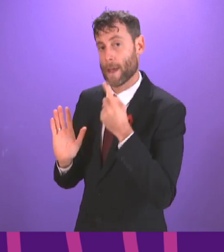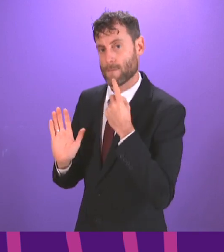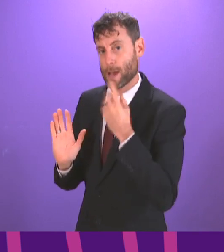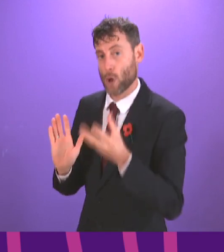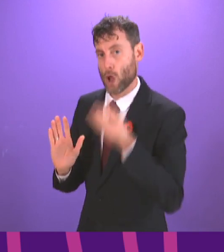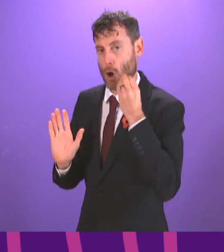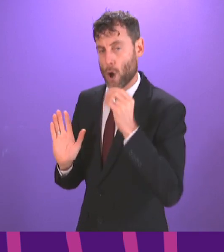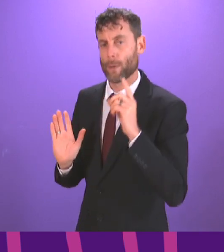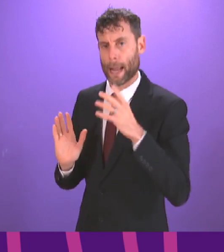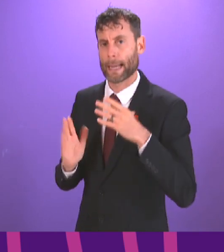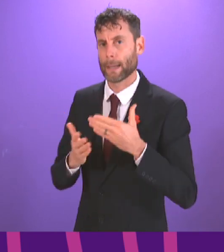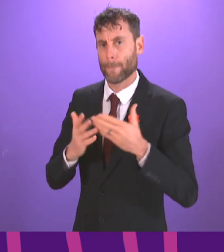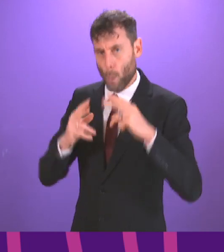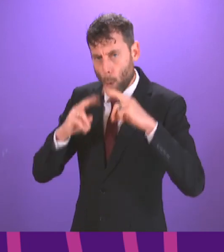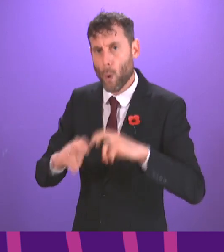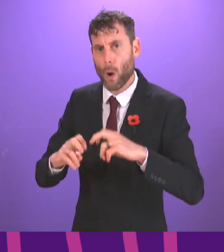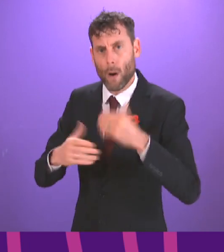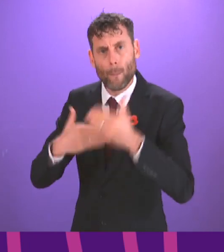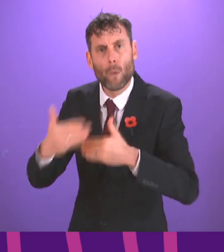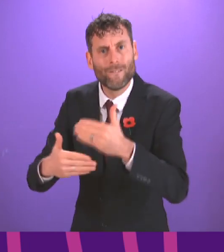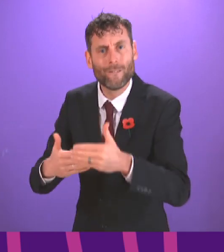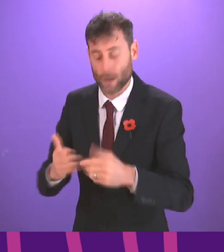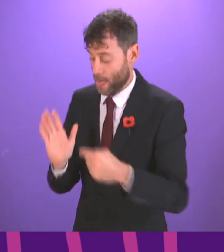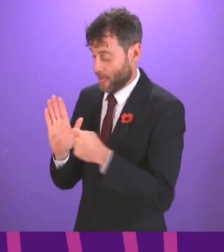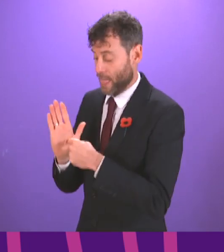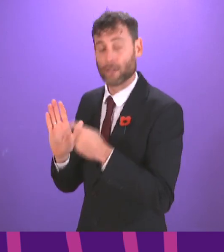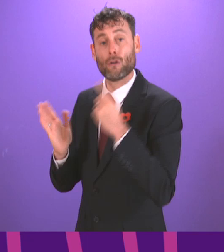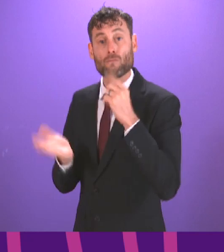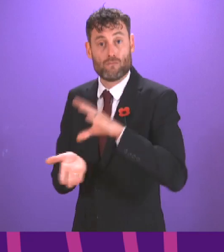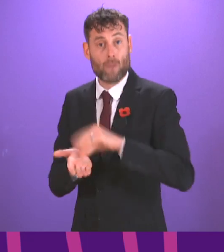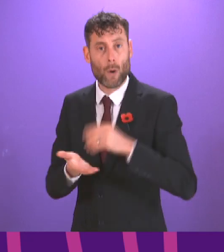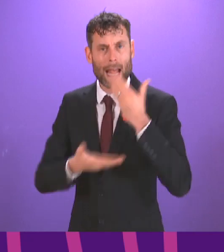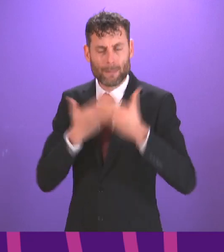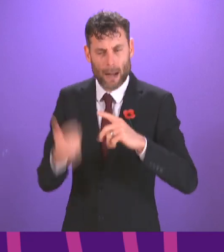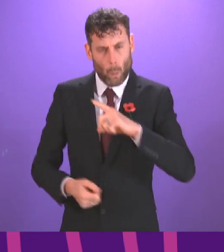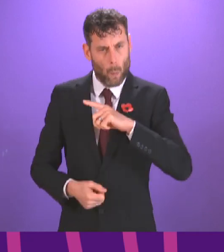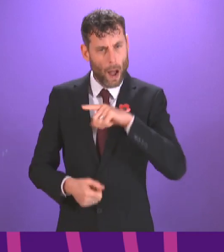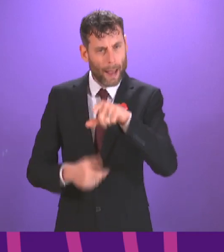outbreaks in care homes. The report tells us about some of those, but it does not tell us about them all.